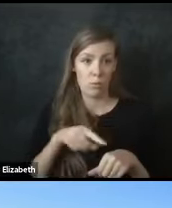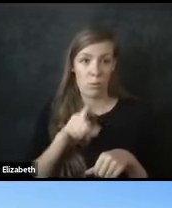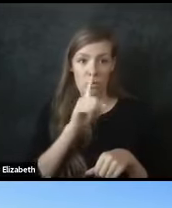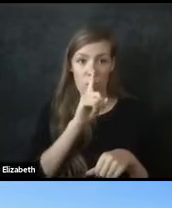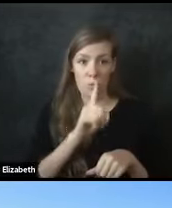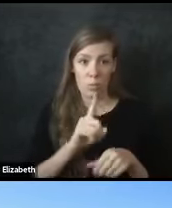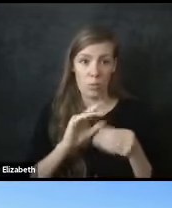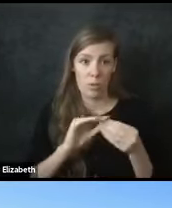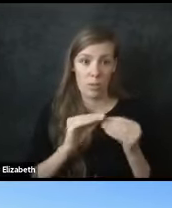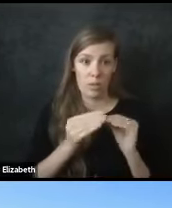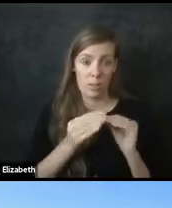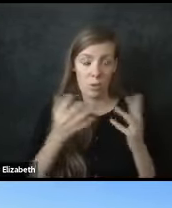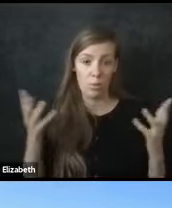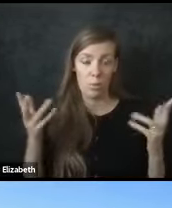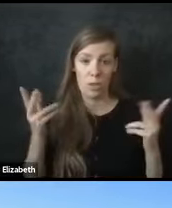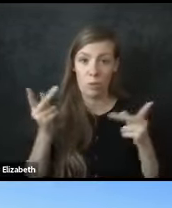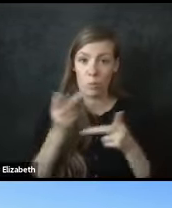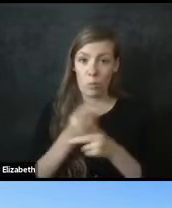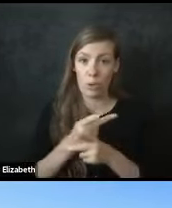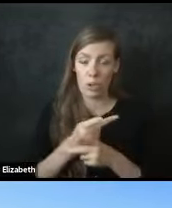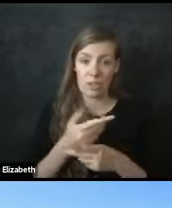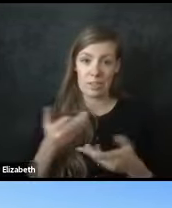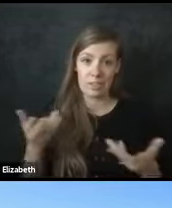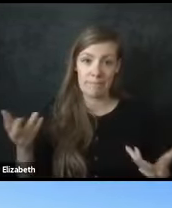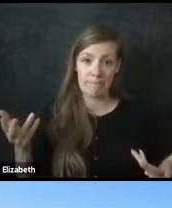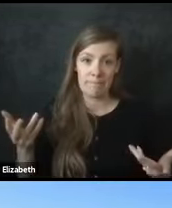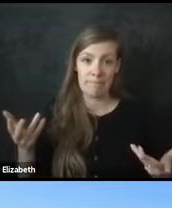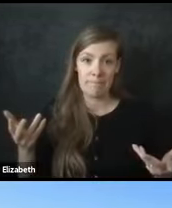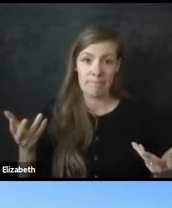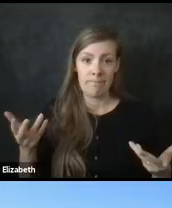What's worked for what we're seeing in the hospital.